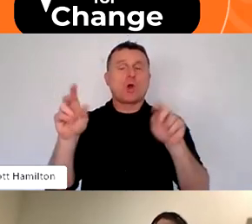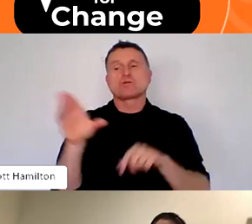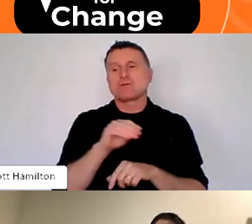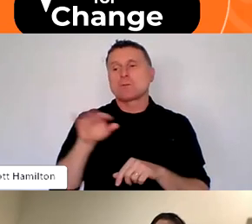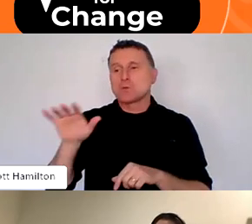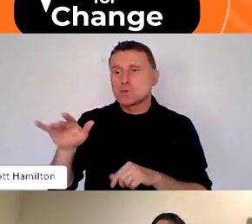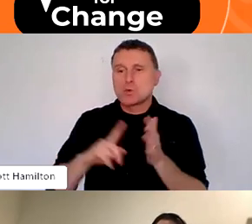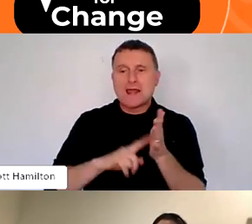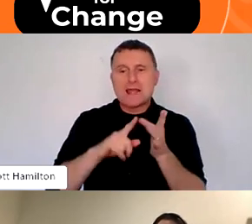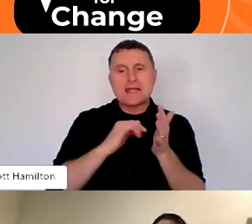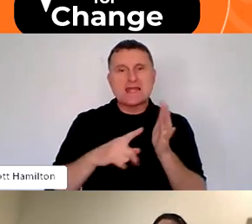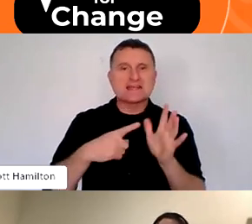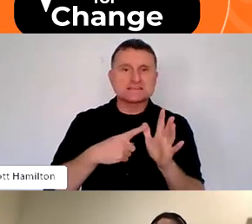author of Removing the Stumbling